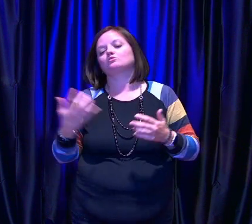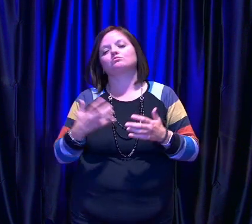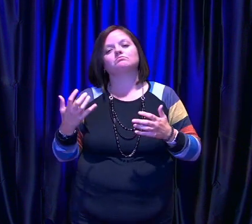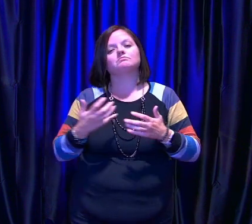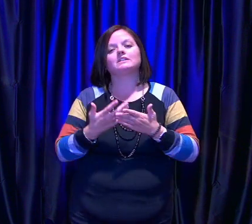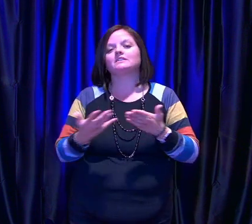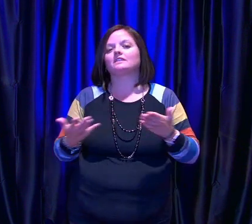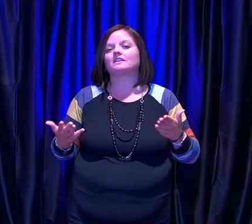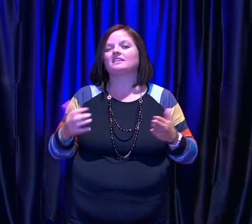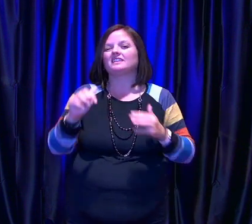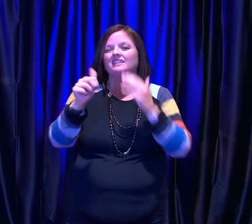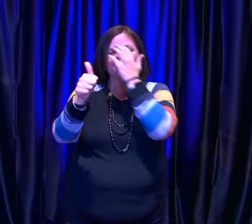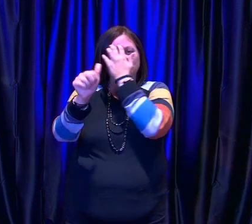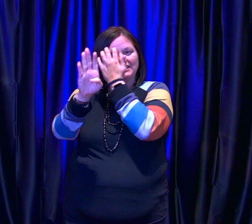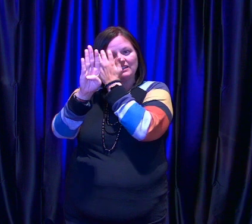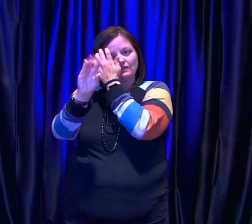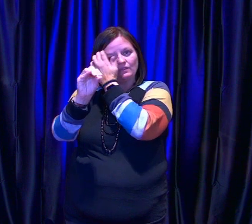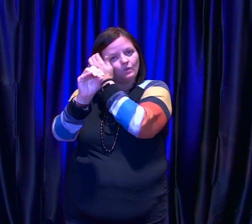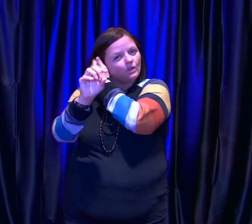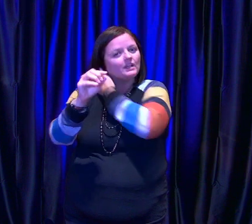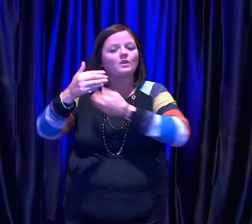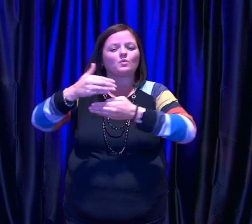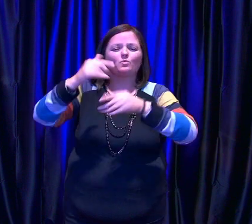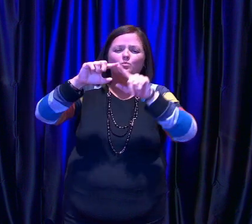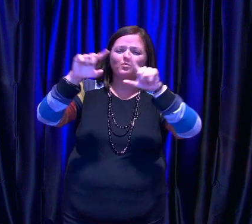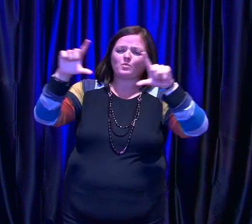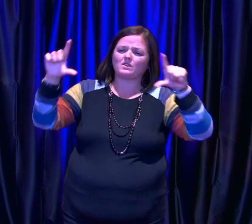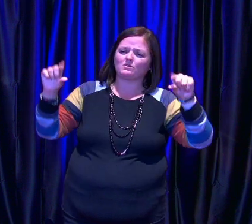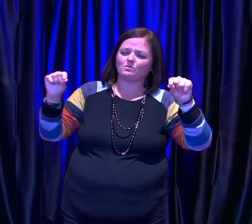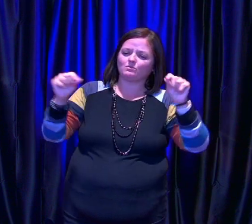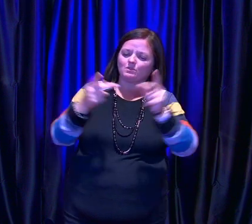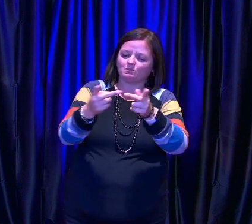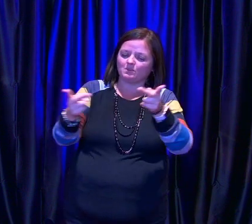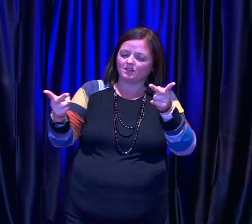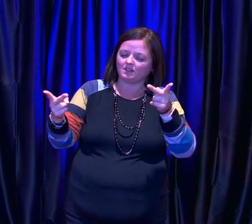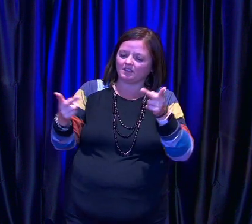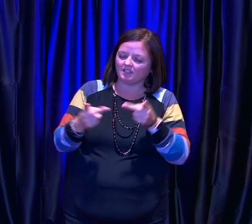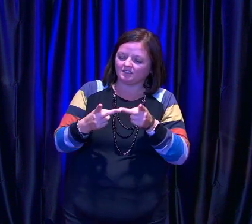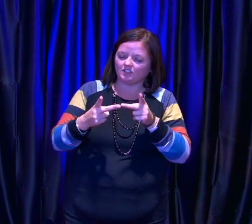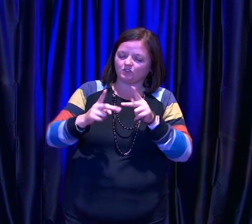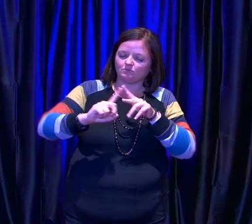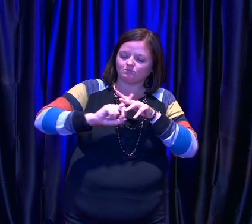10-40 window there are places where you're just breaking free and so